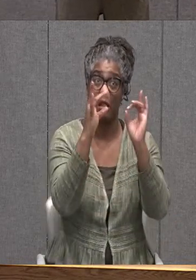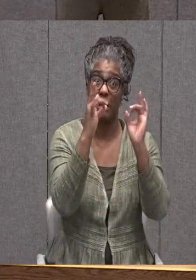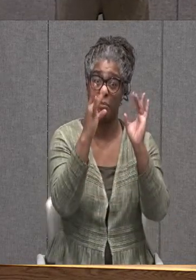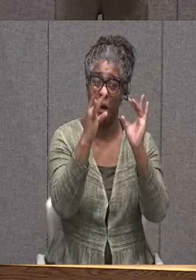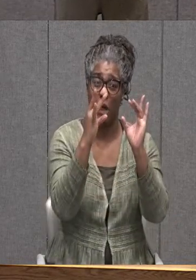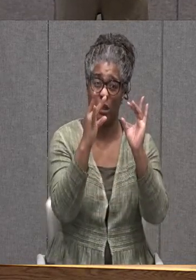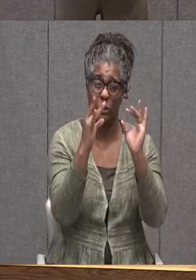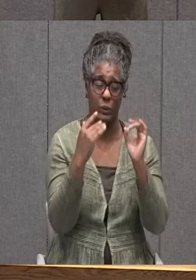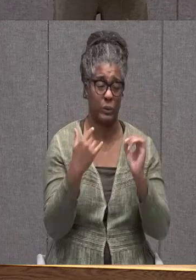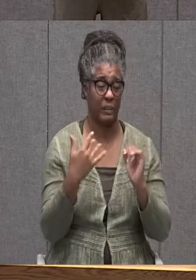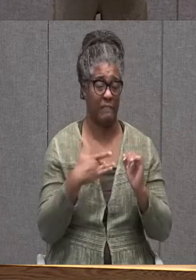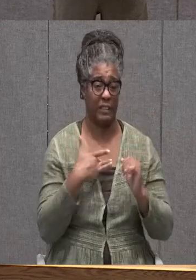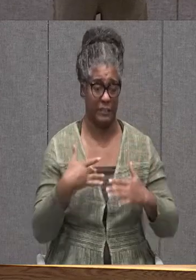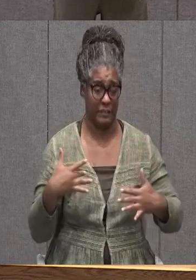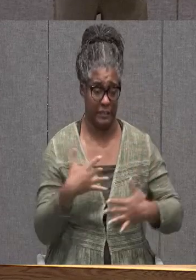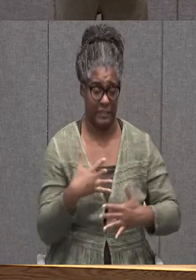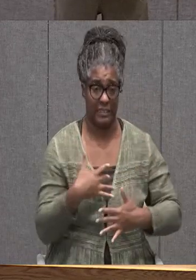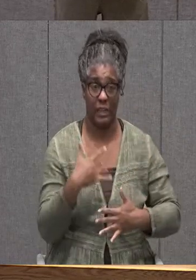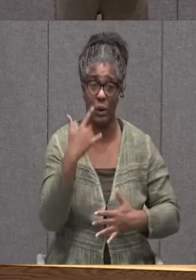'cause the ball is heavy and it hurts our arms.